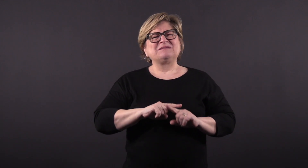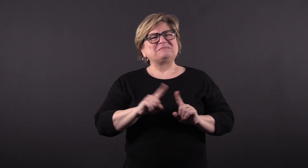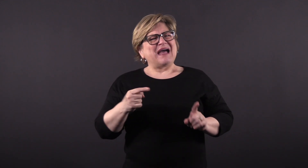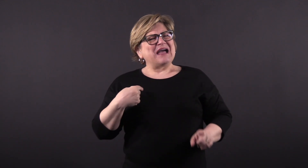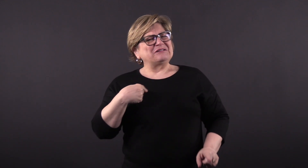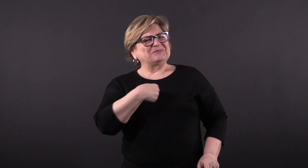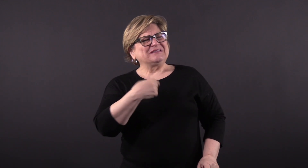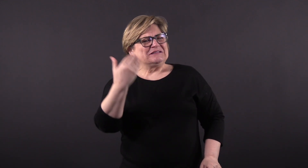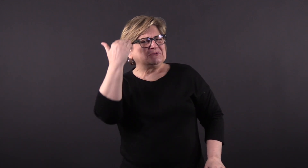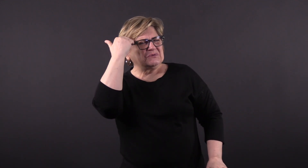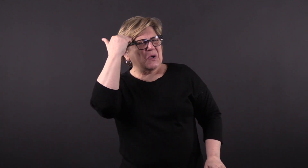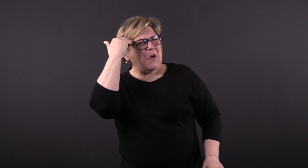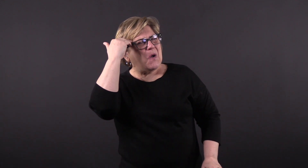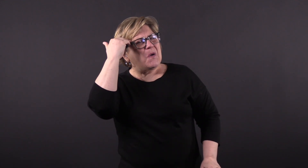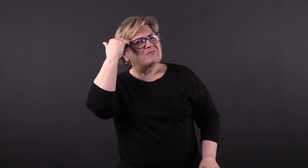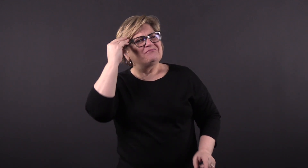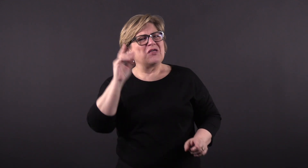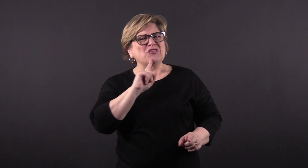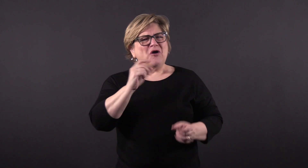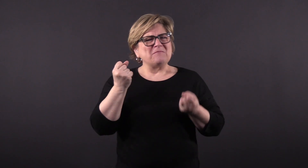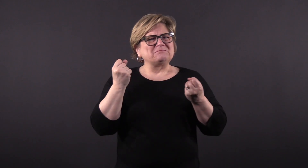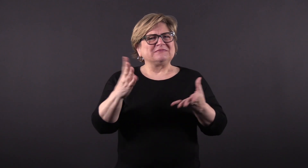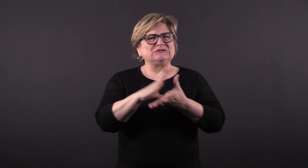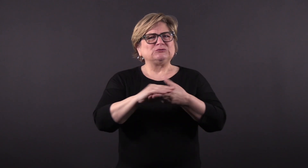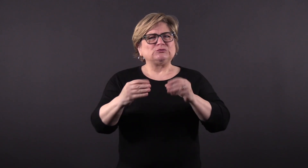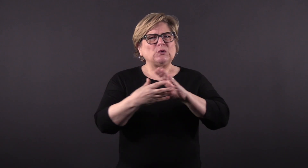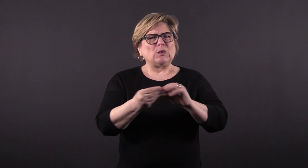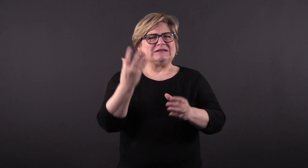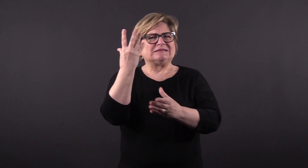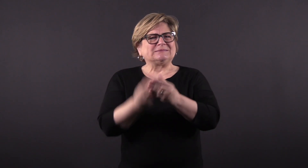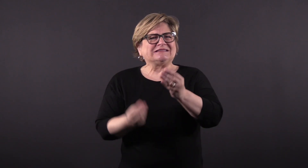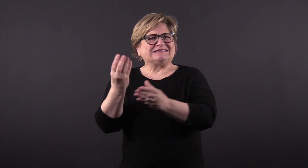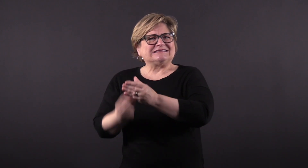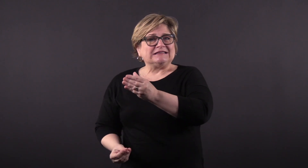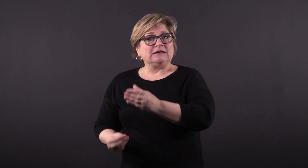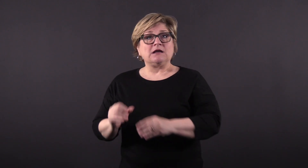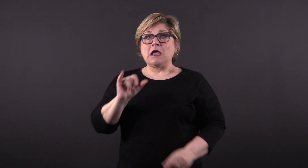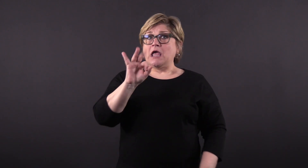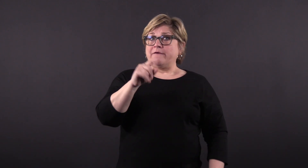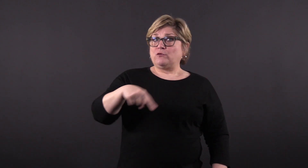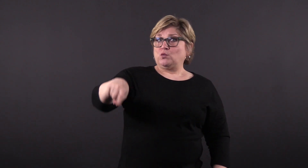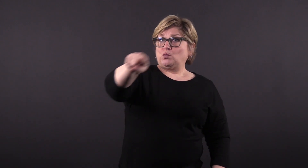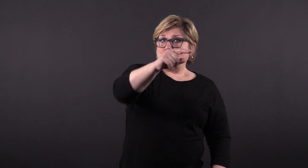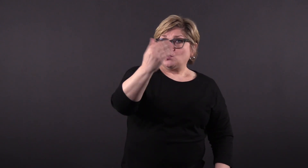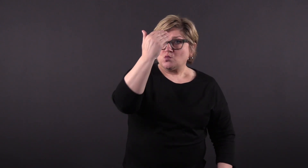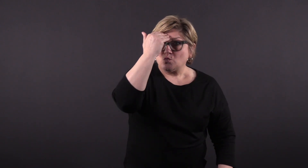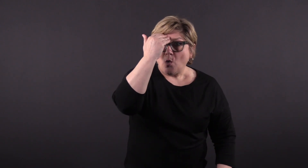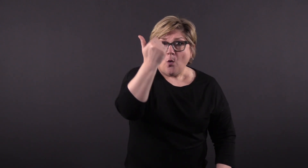but we know there are stories missing. If you know